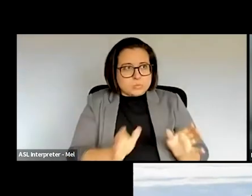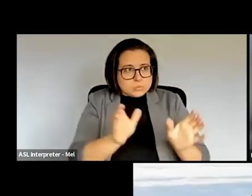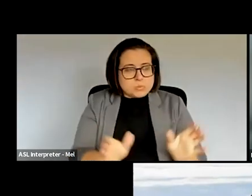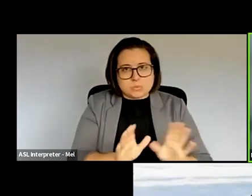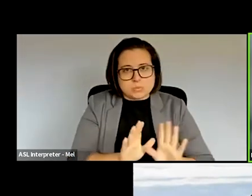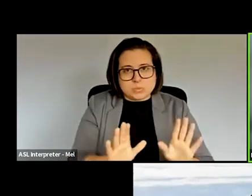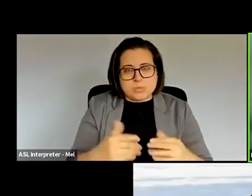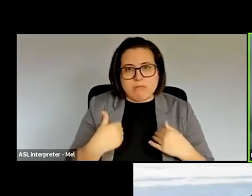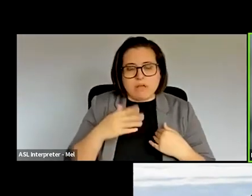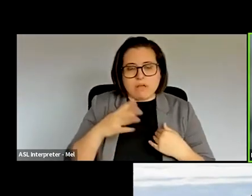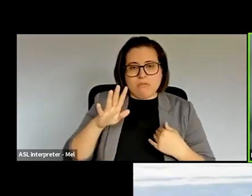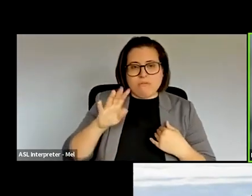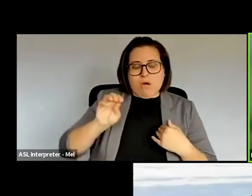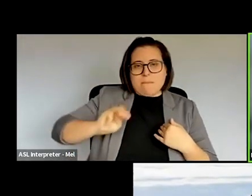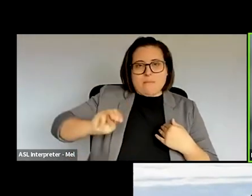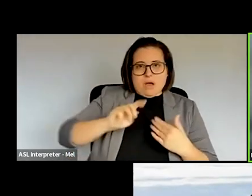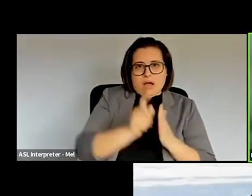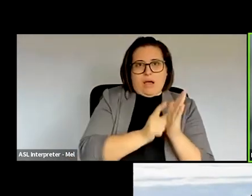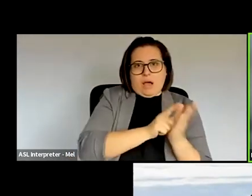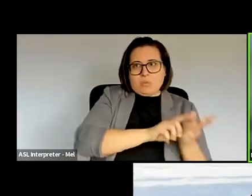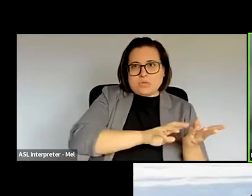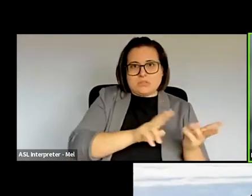Not -- not manually I'm not saying that. I'm saying..